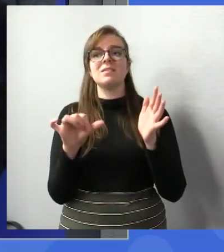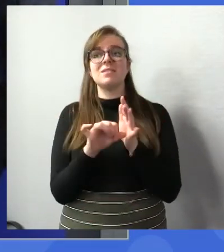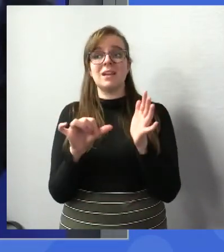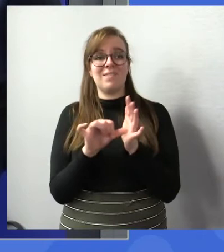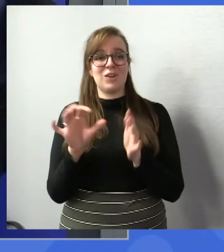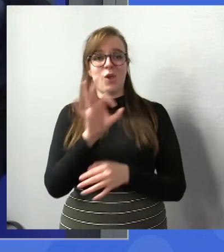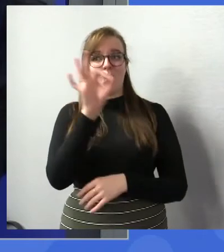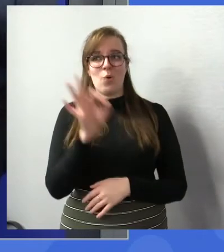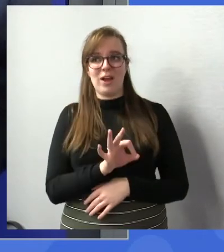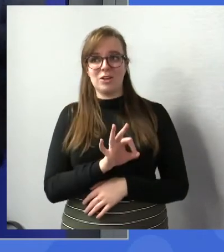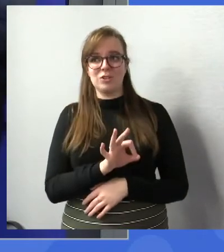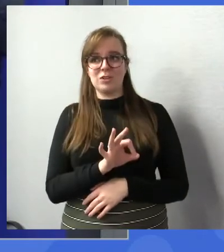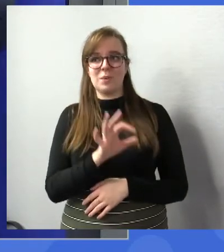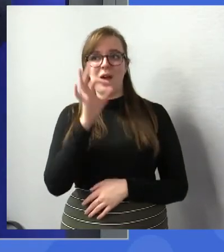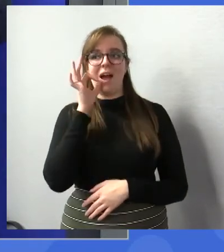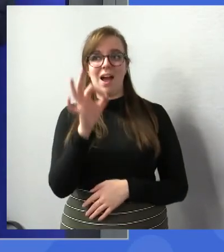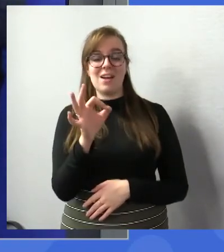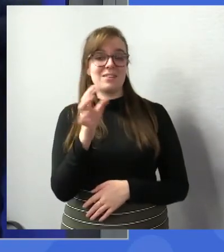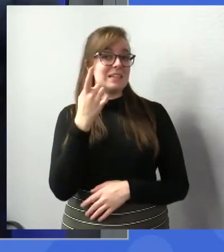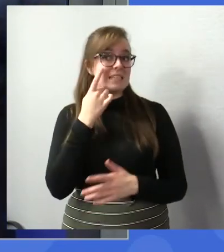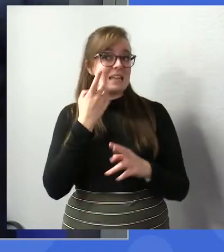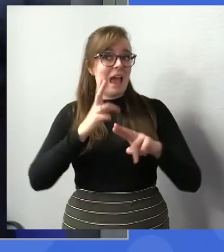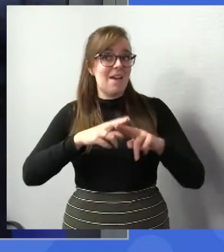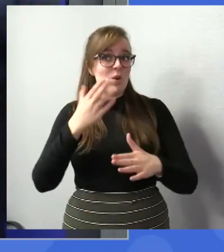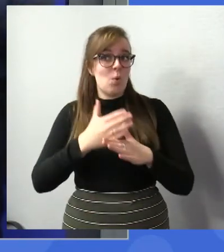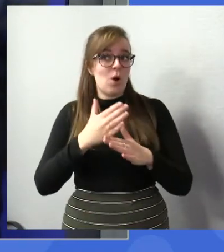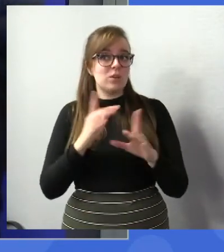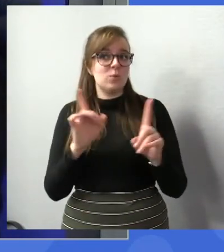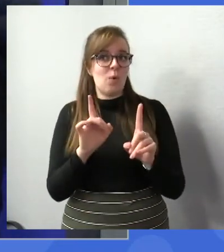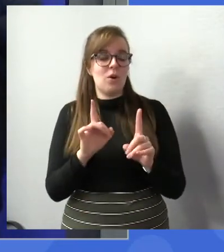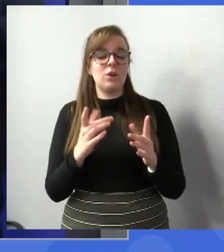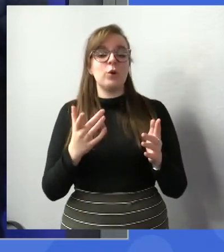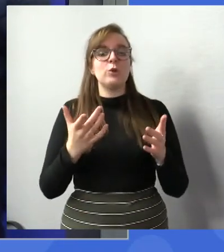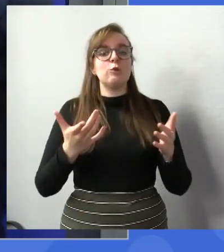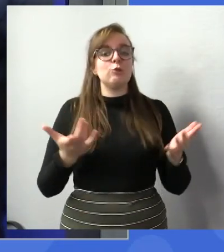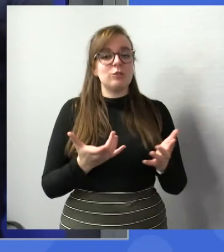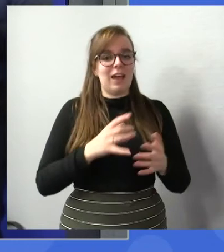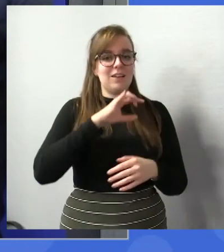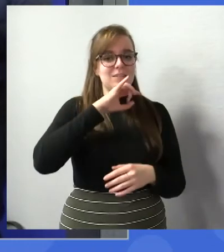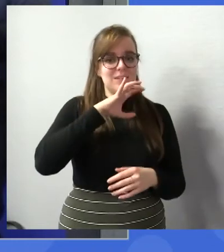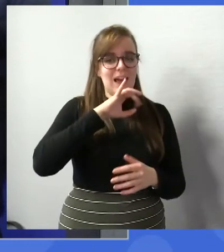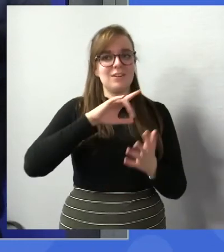deliberate on rushed to see if this works is is it Saturday or Sunday today